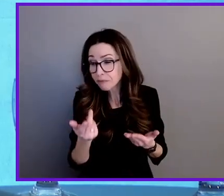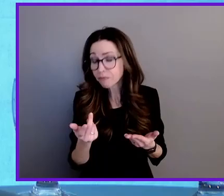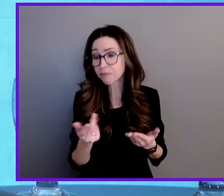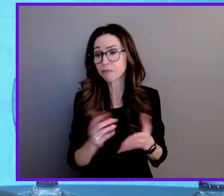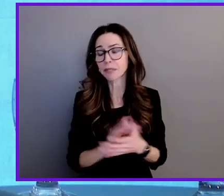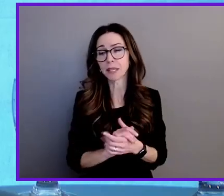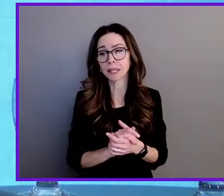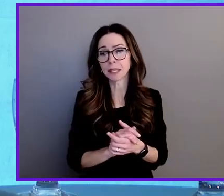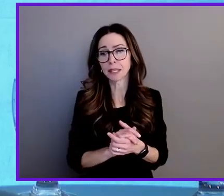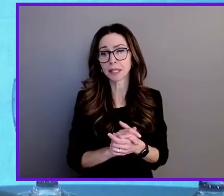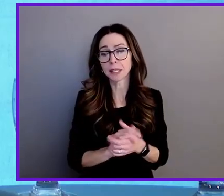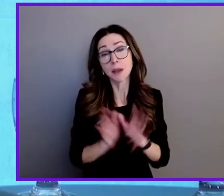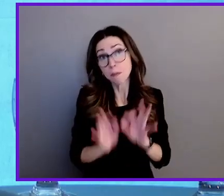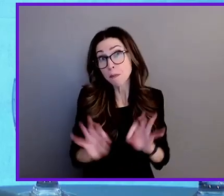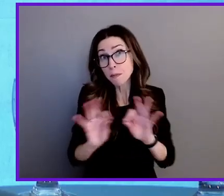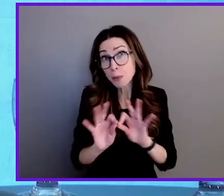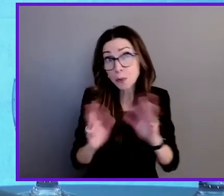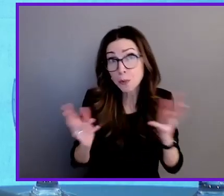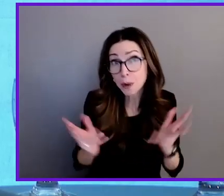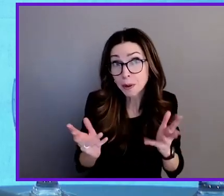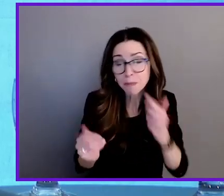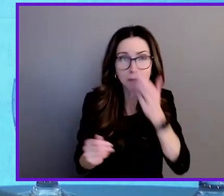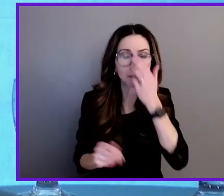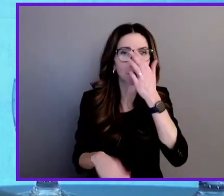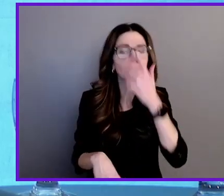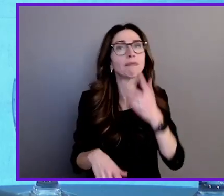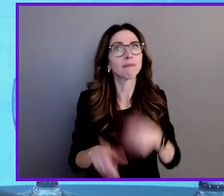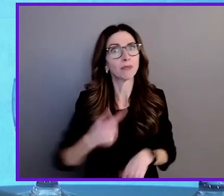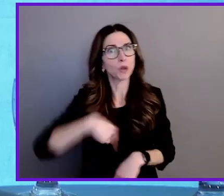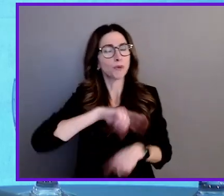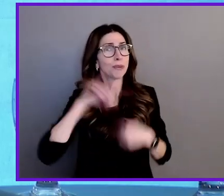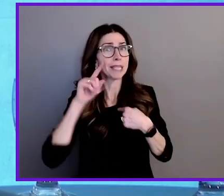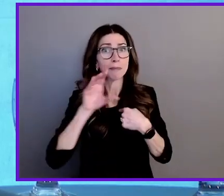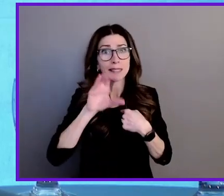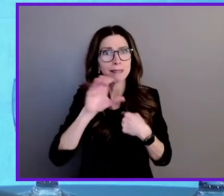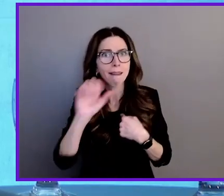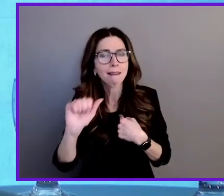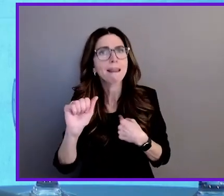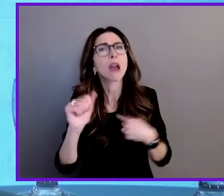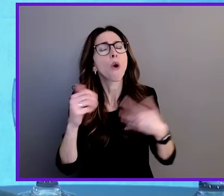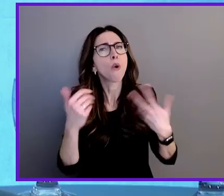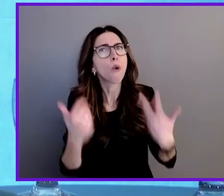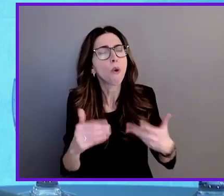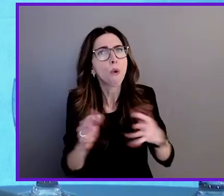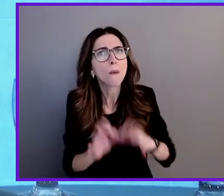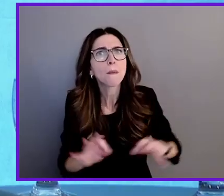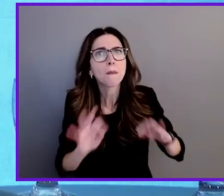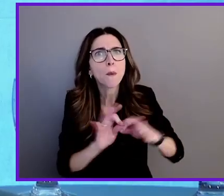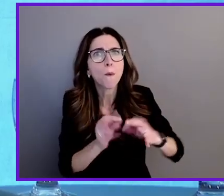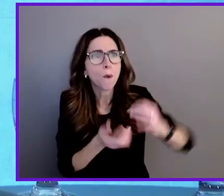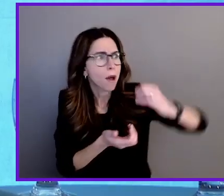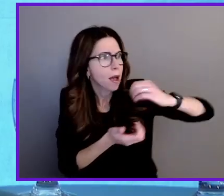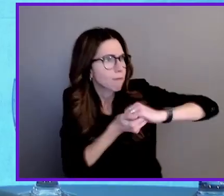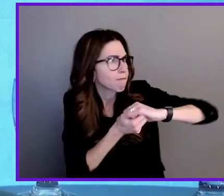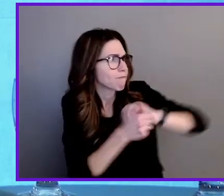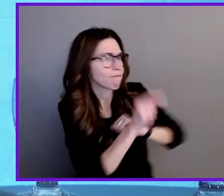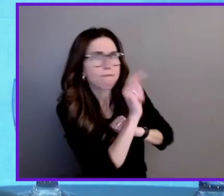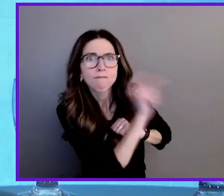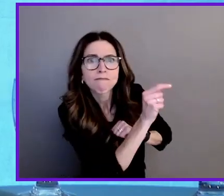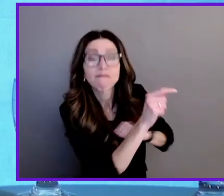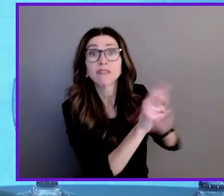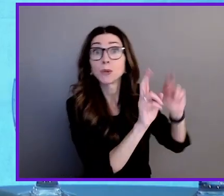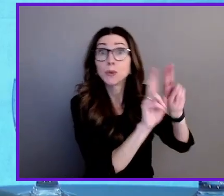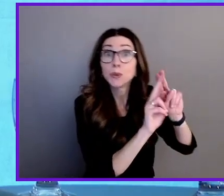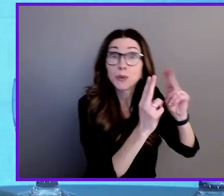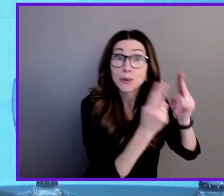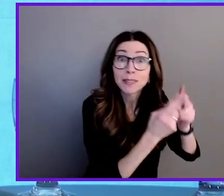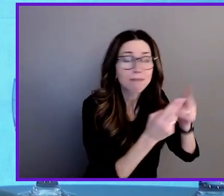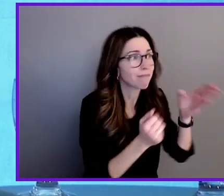to work with many other partners, unions, service organizations, local MPs.